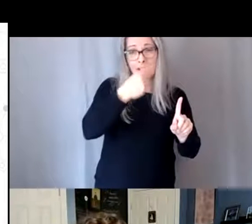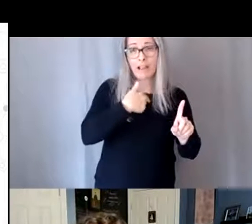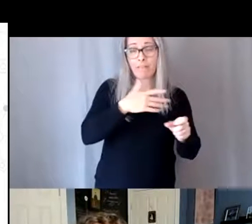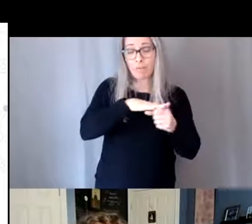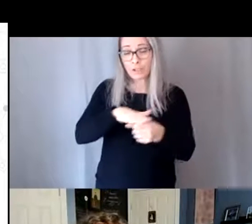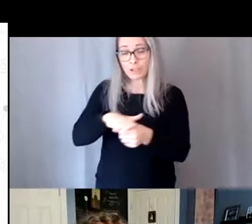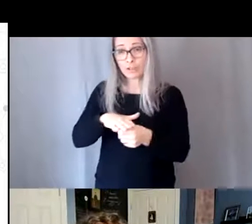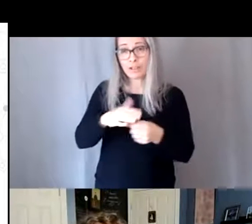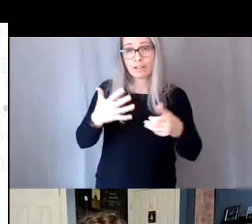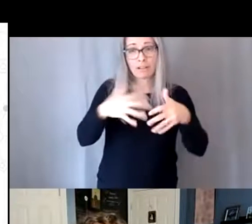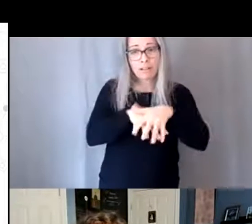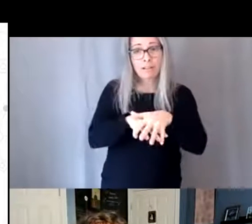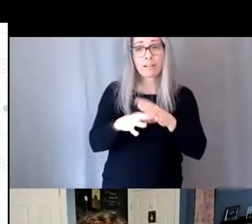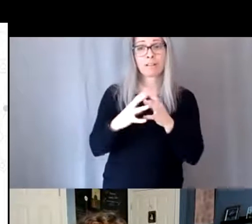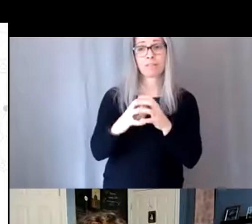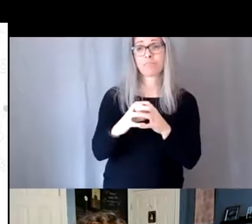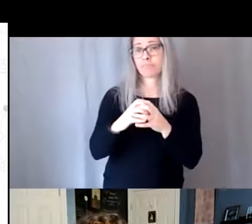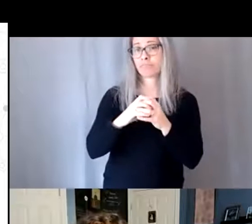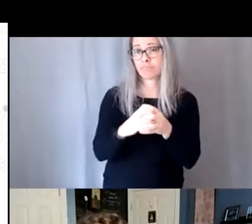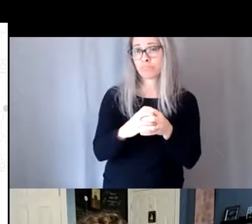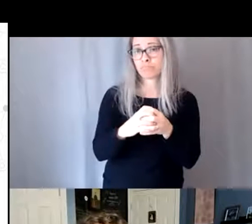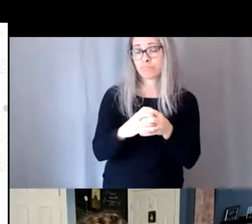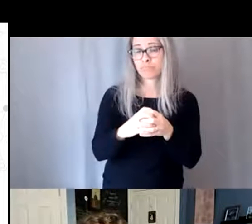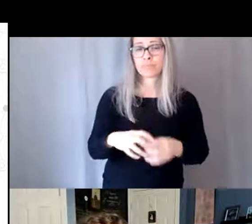here to some recent work by occupational therapist Marilyn